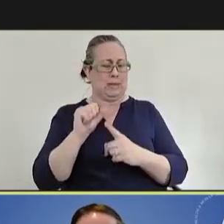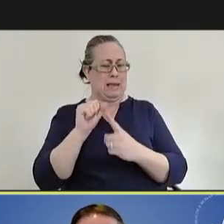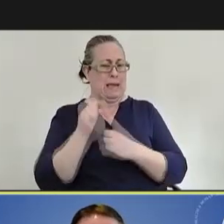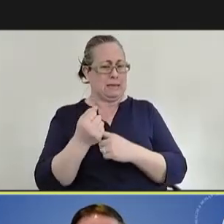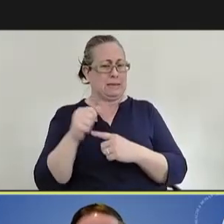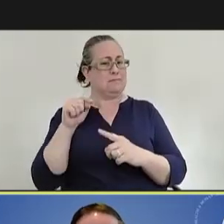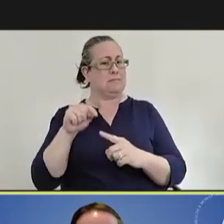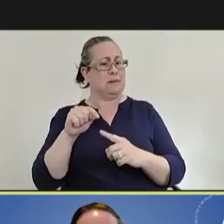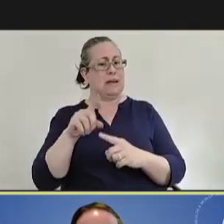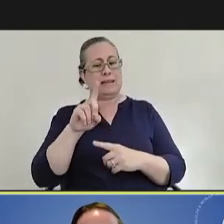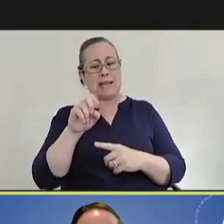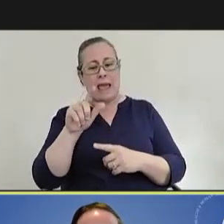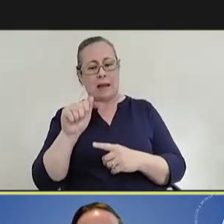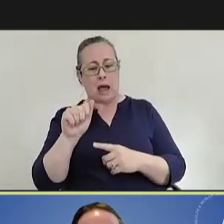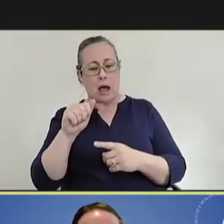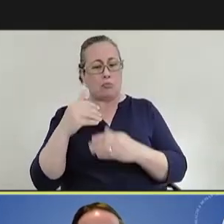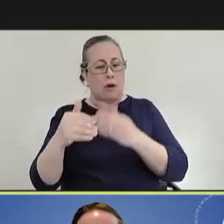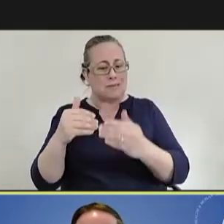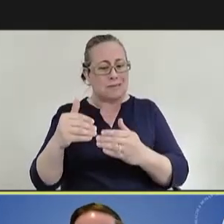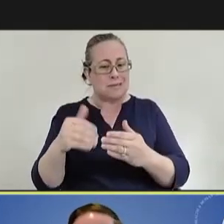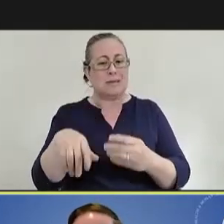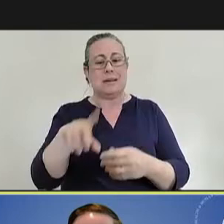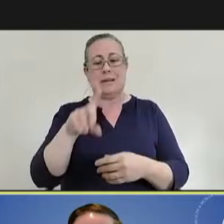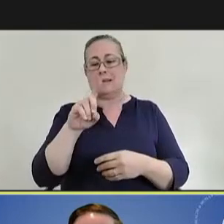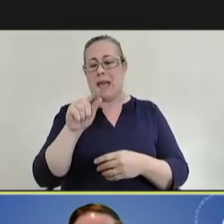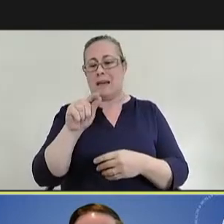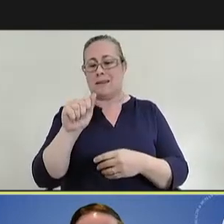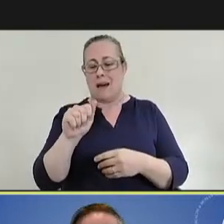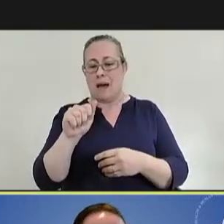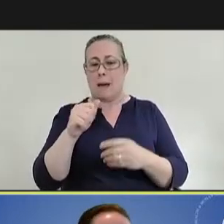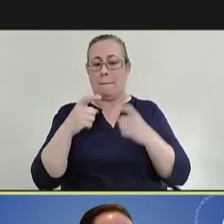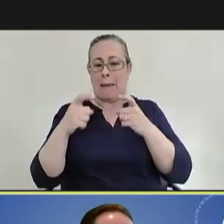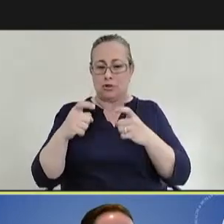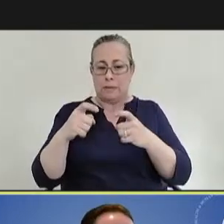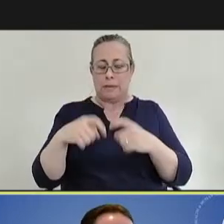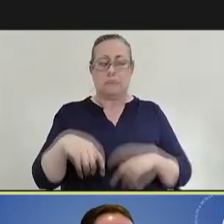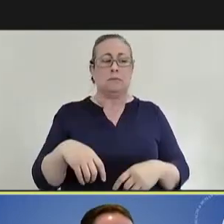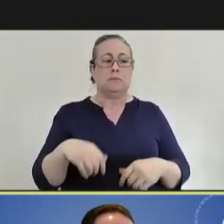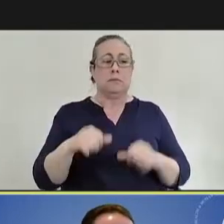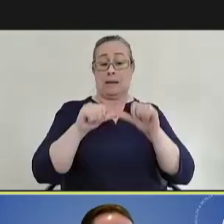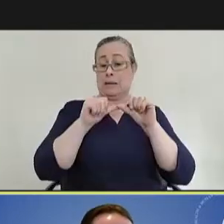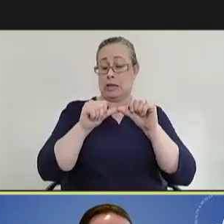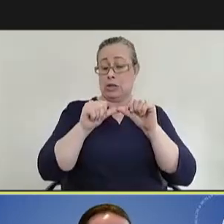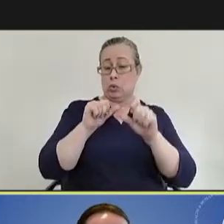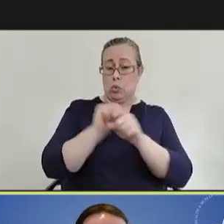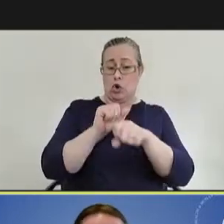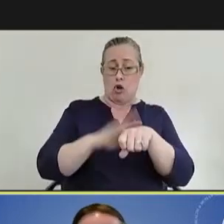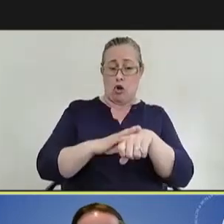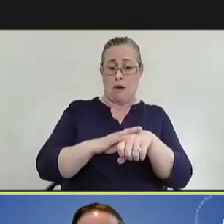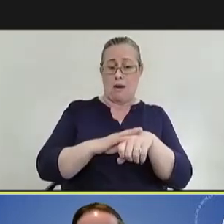data management, and we are continuing to work on AI applications and the business operations,